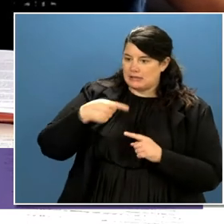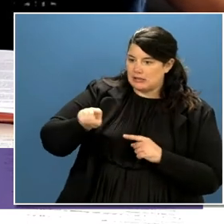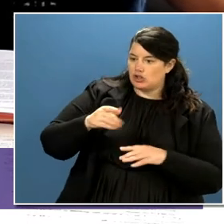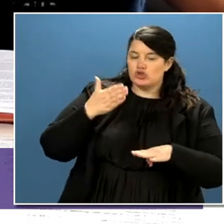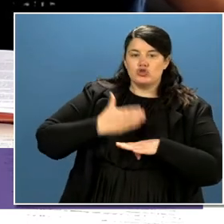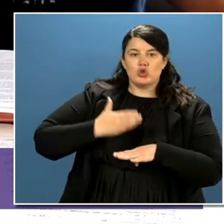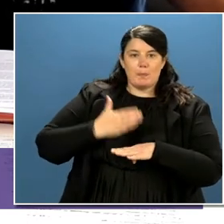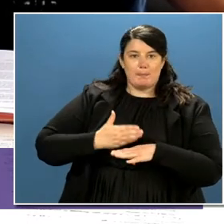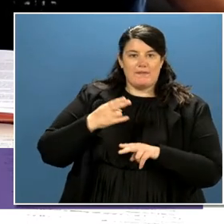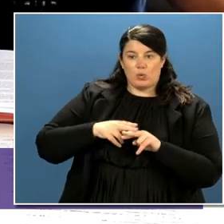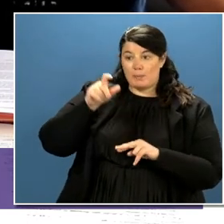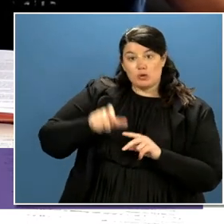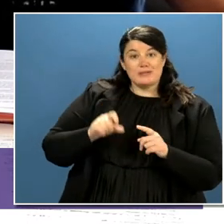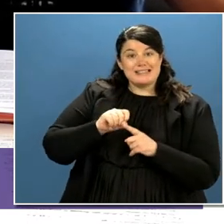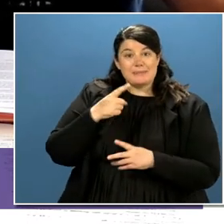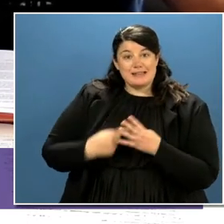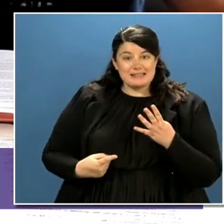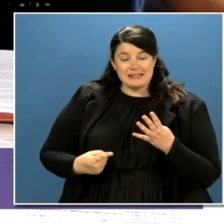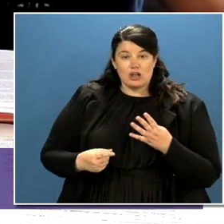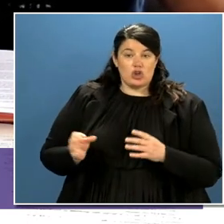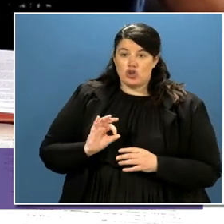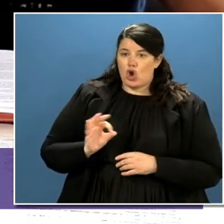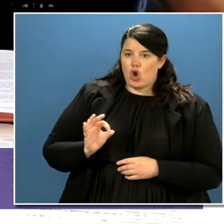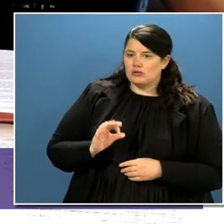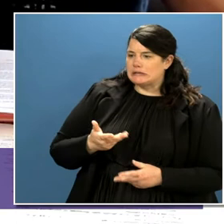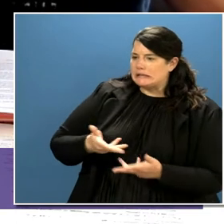disability as opposed to what is the career that they would like to pursue,